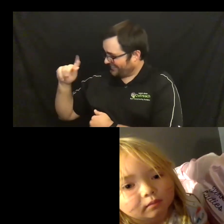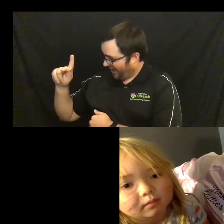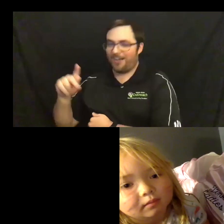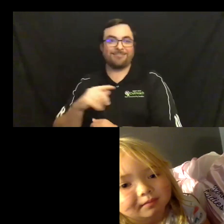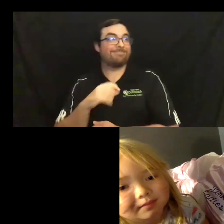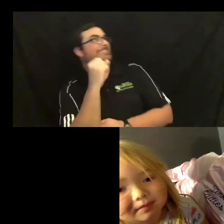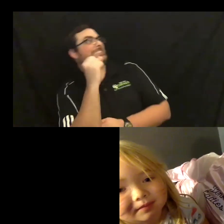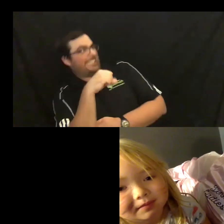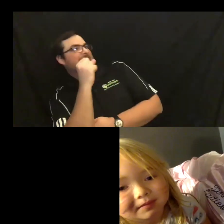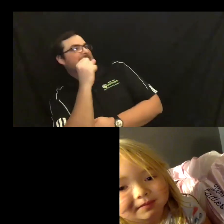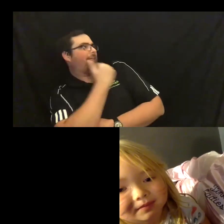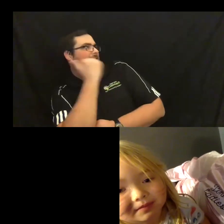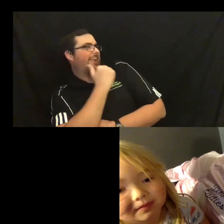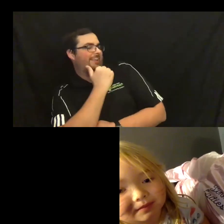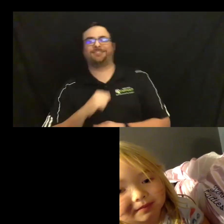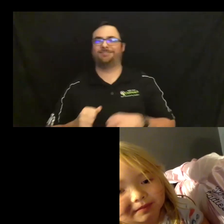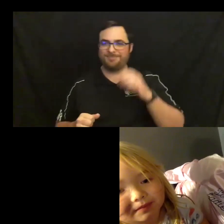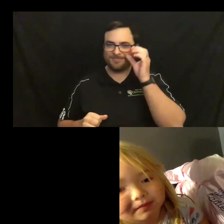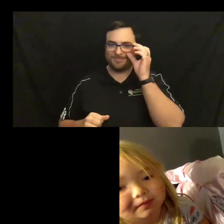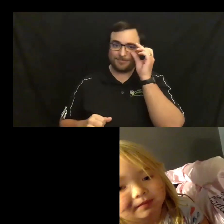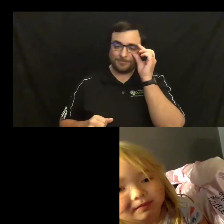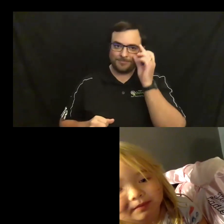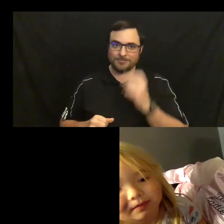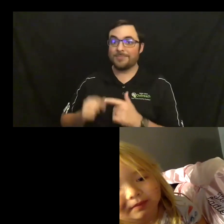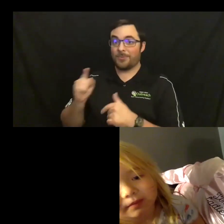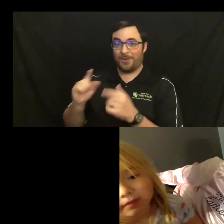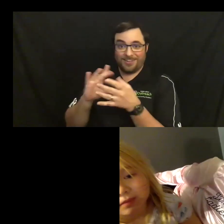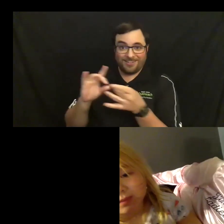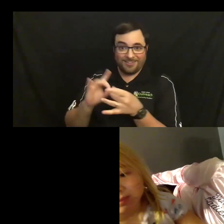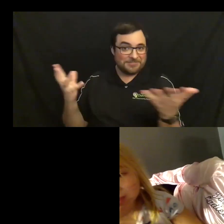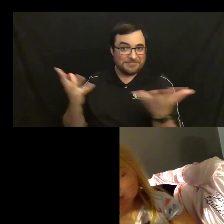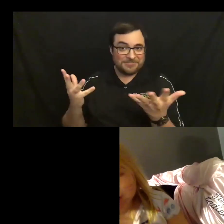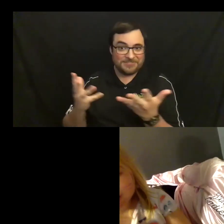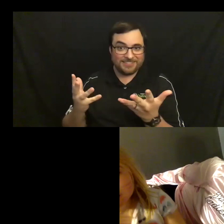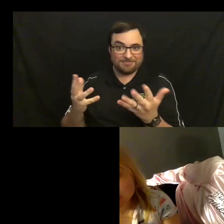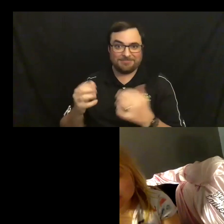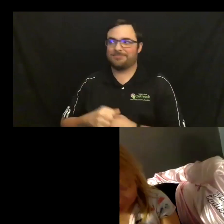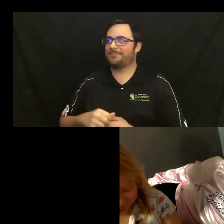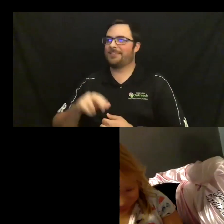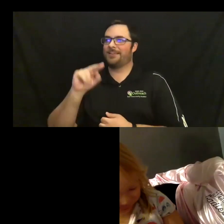Te Rina: Yes. Jen: Um, and there is a comment also that,